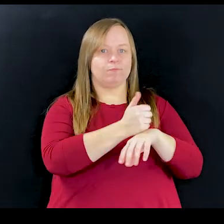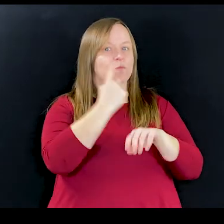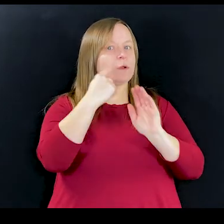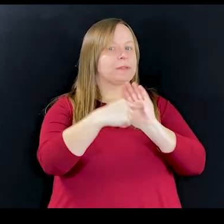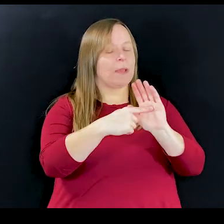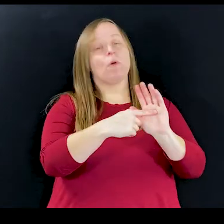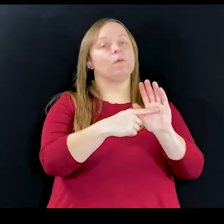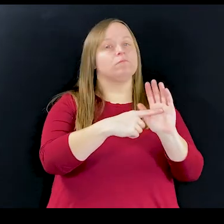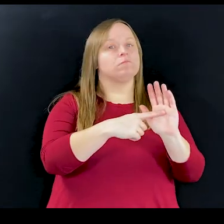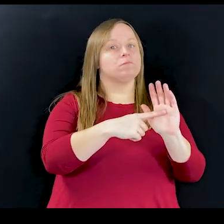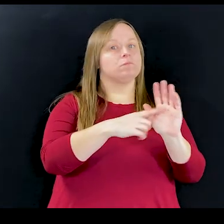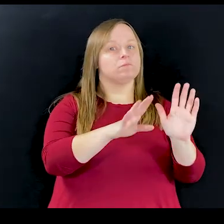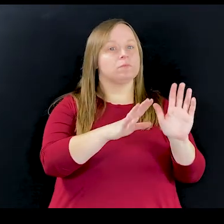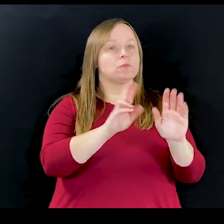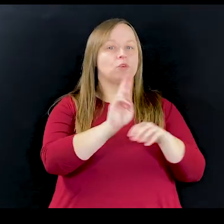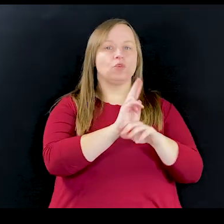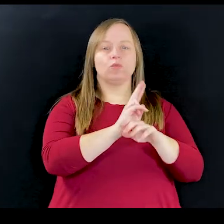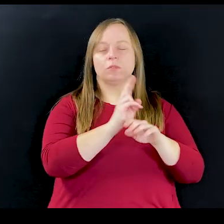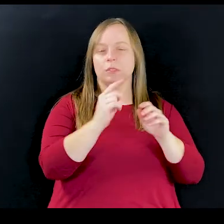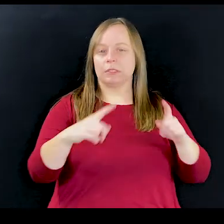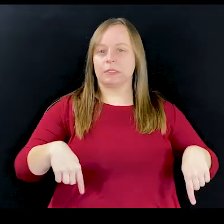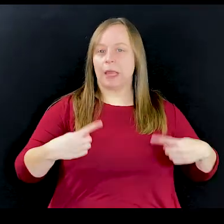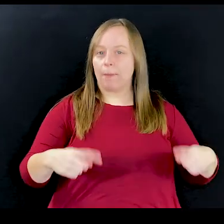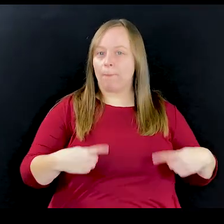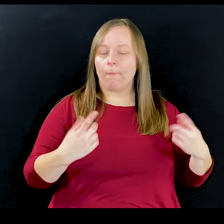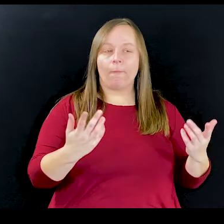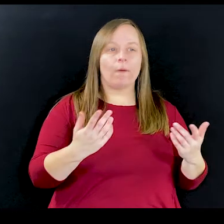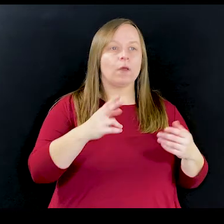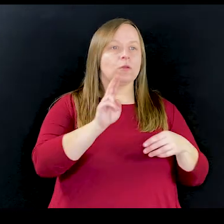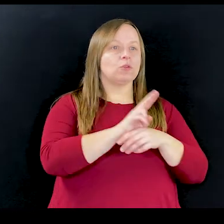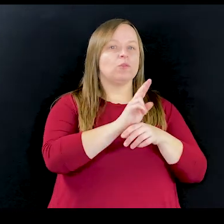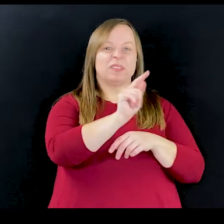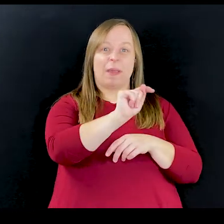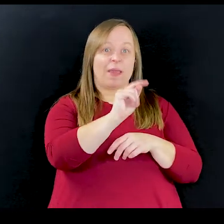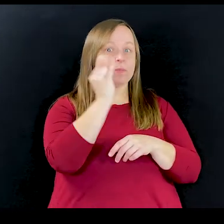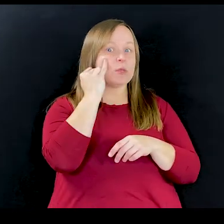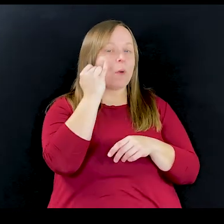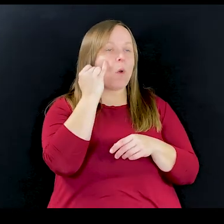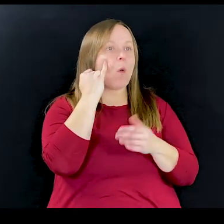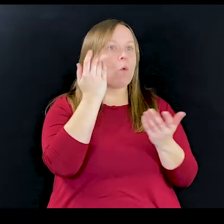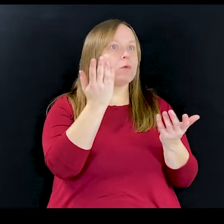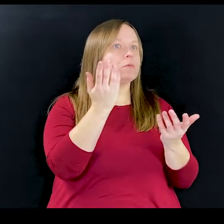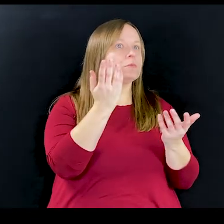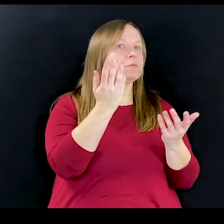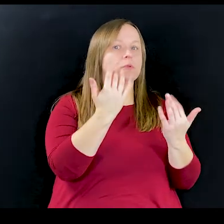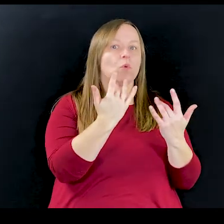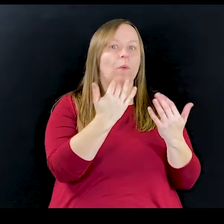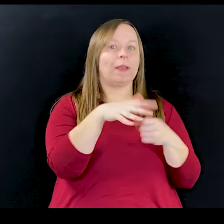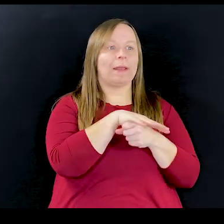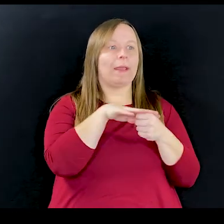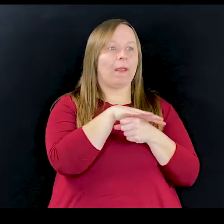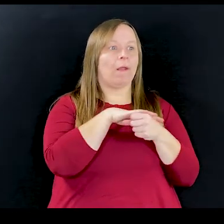For example, if you use a wheelchair and you needed to use the bathroom in the waiting area